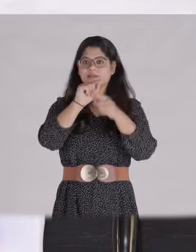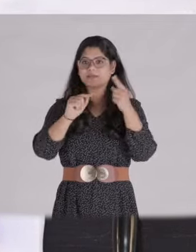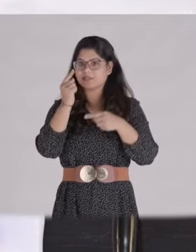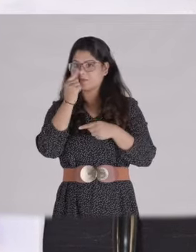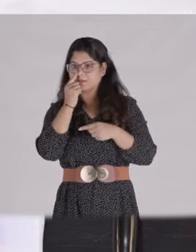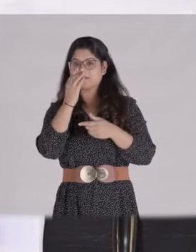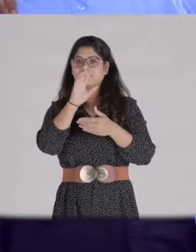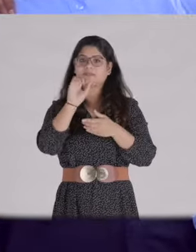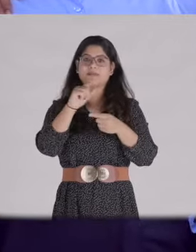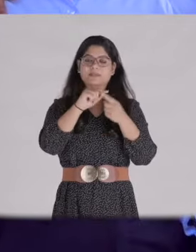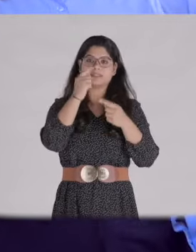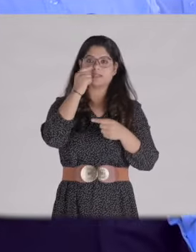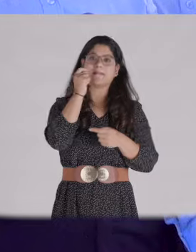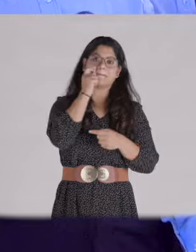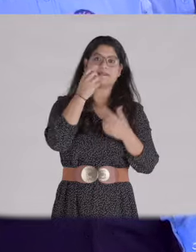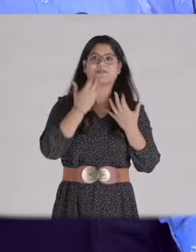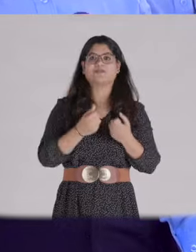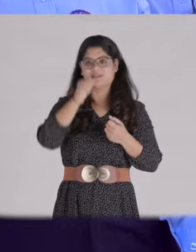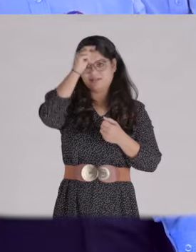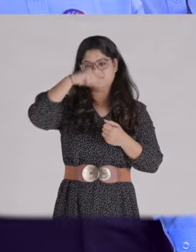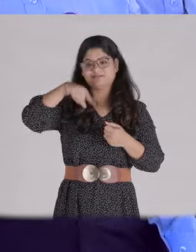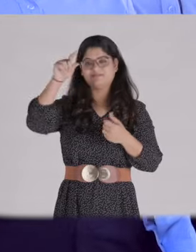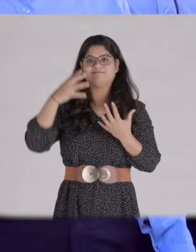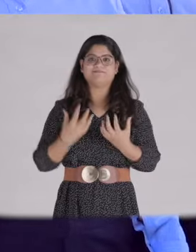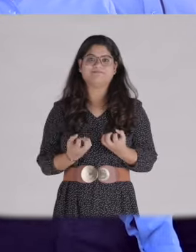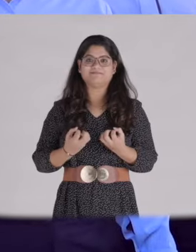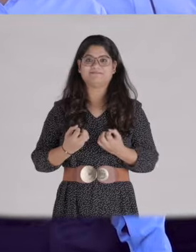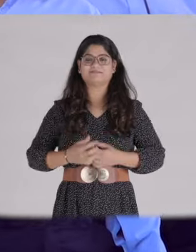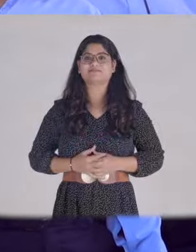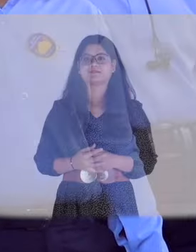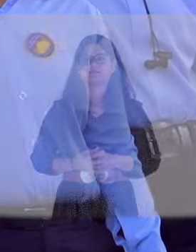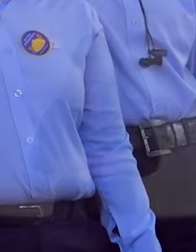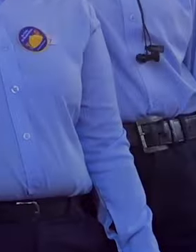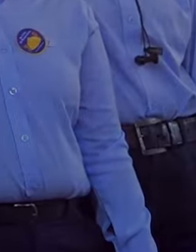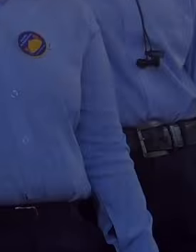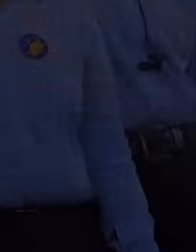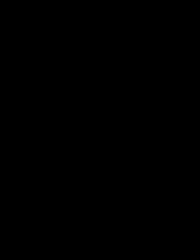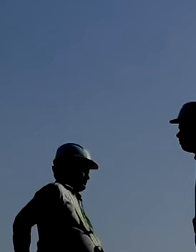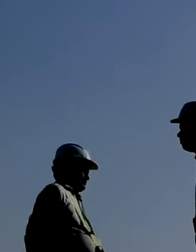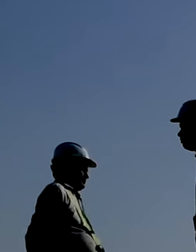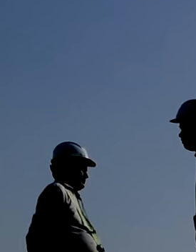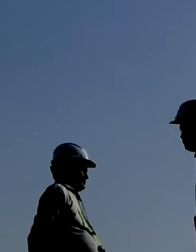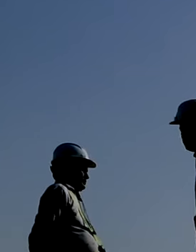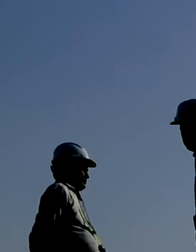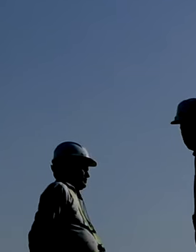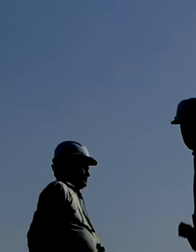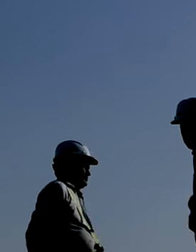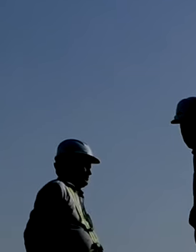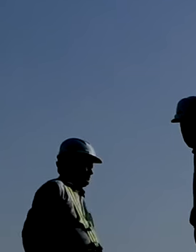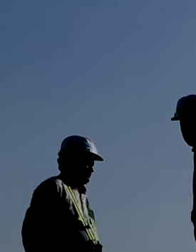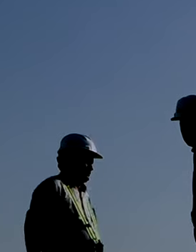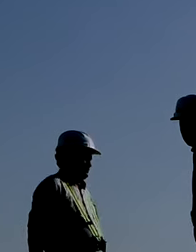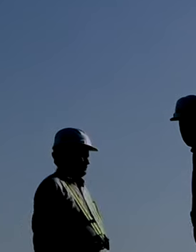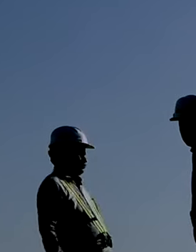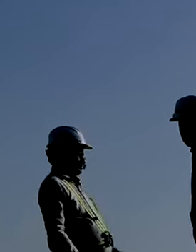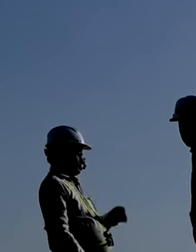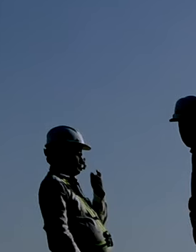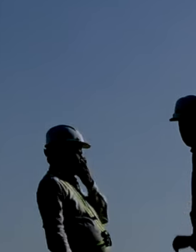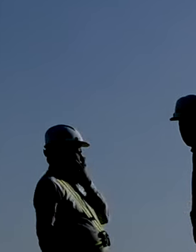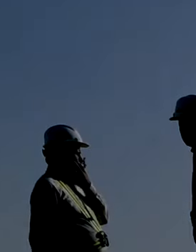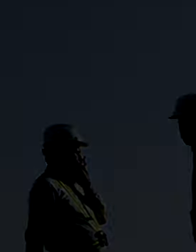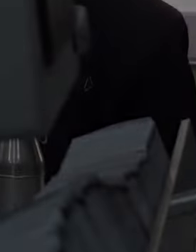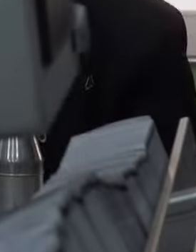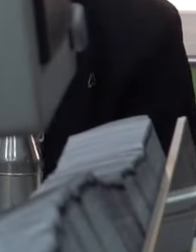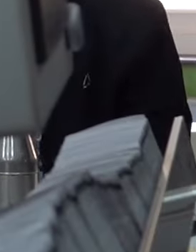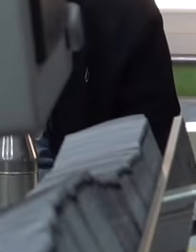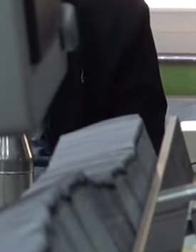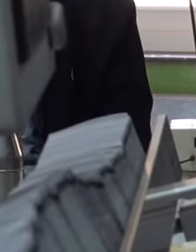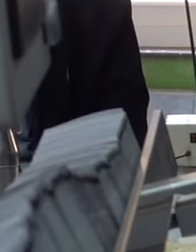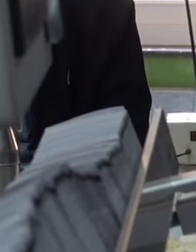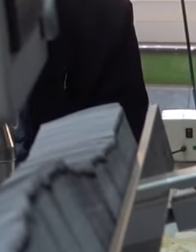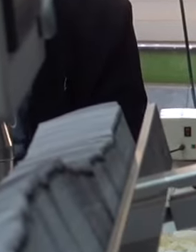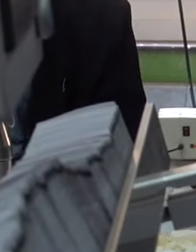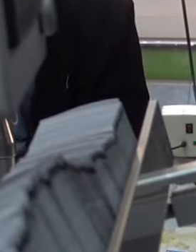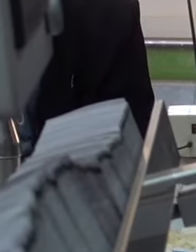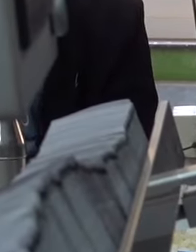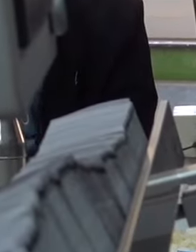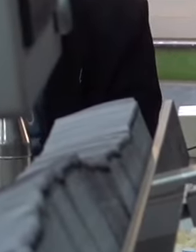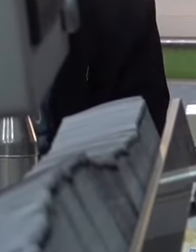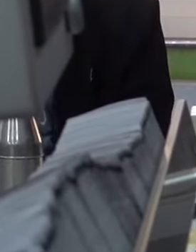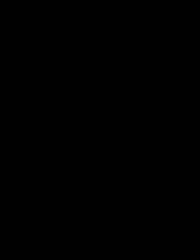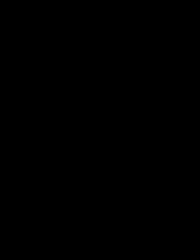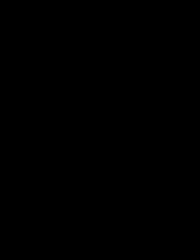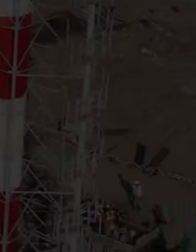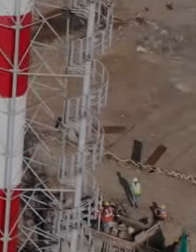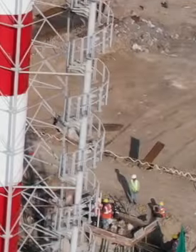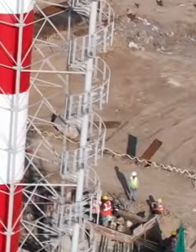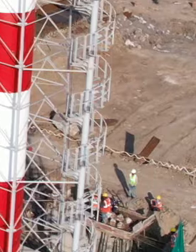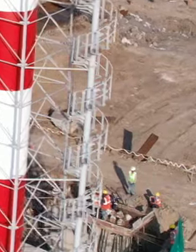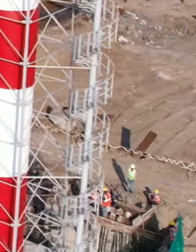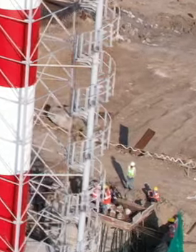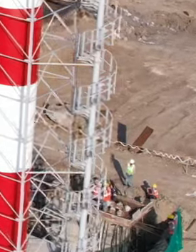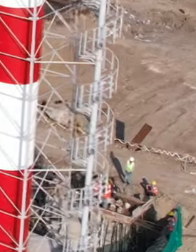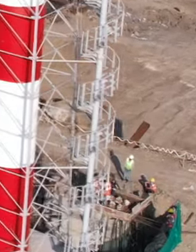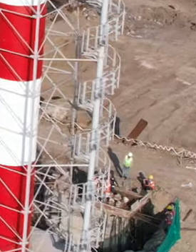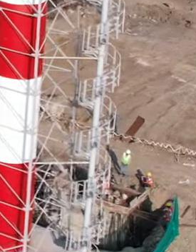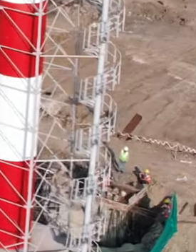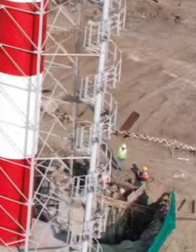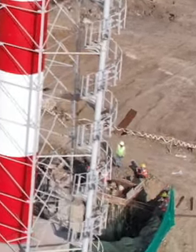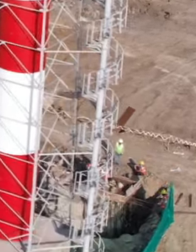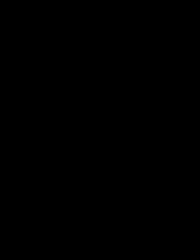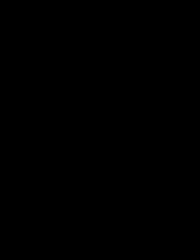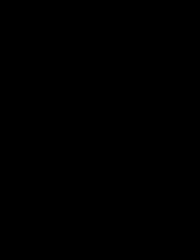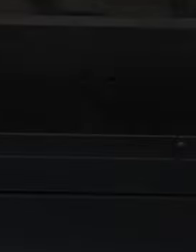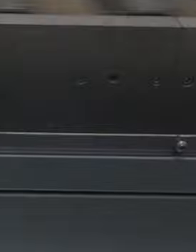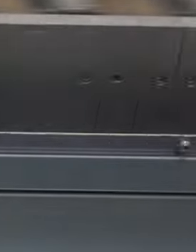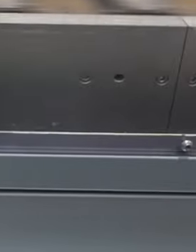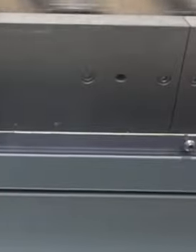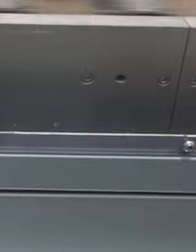[Swelling music, fading into the sound of a machine]